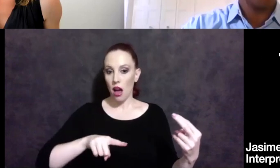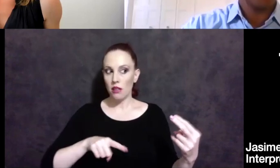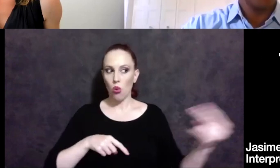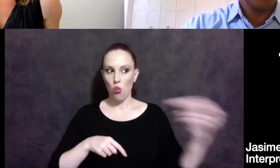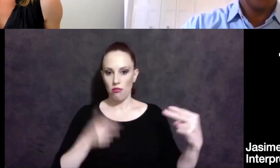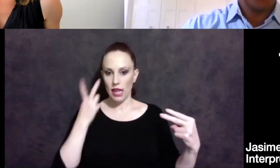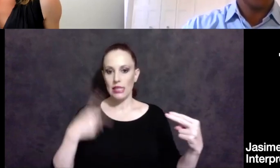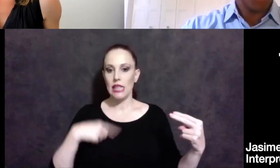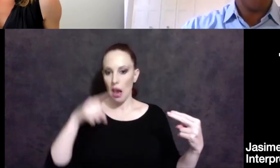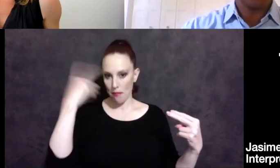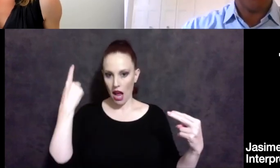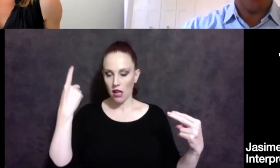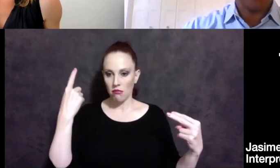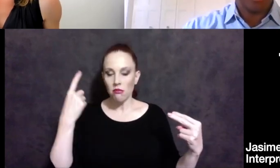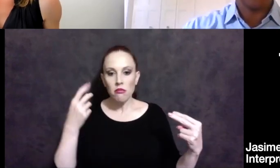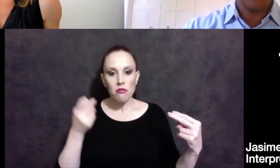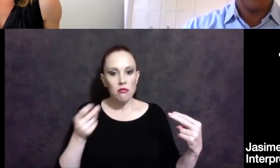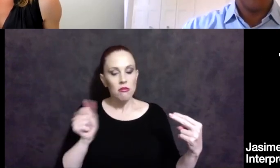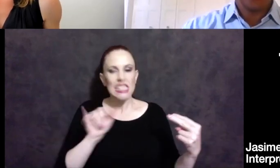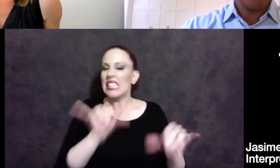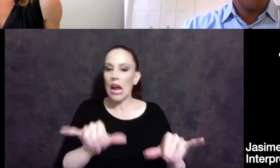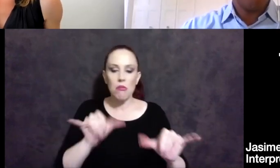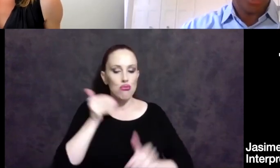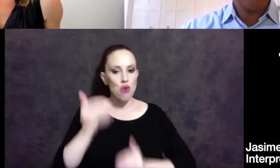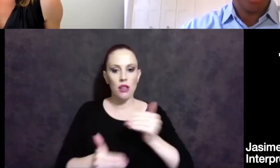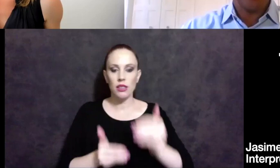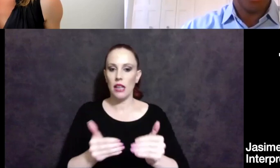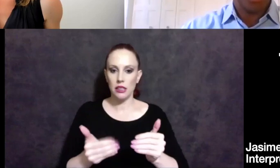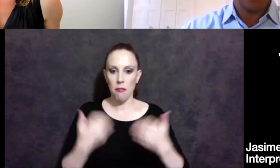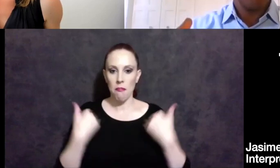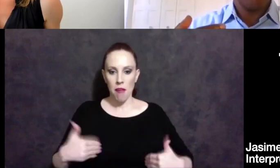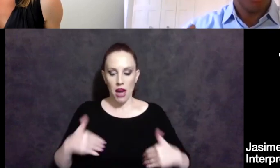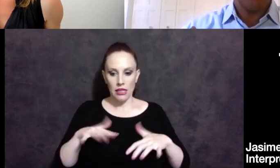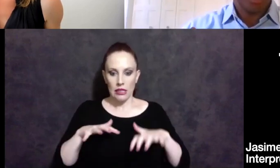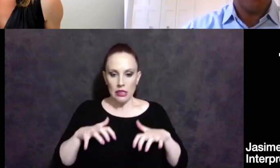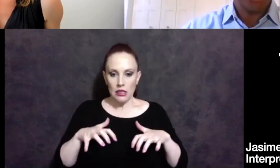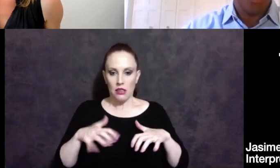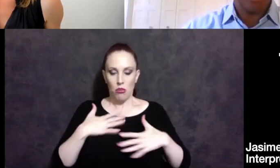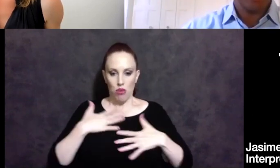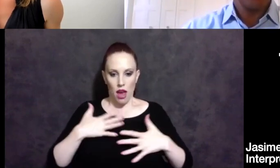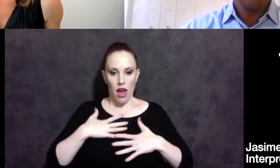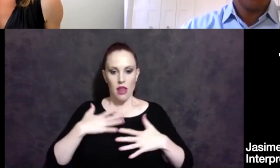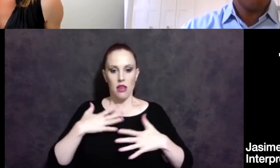and it is the same exact process. The body becomes tight, breath becomes short, my mind